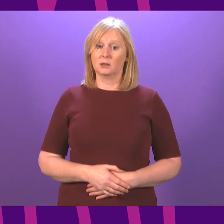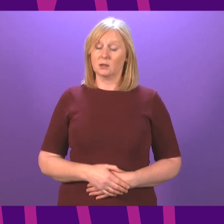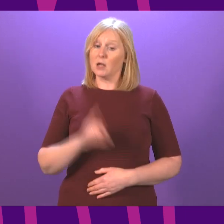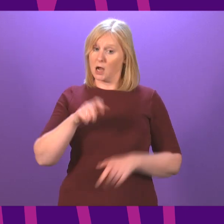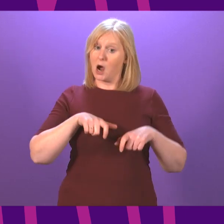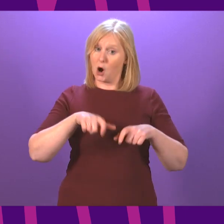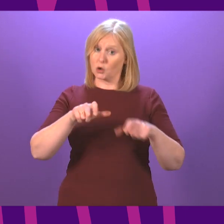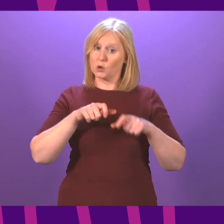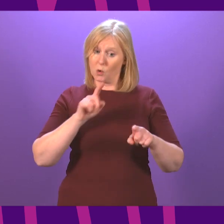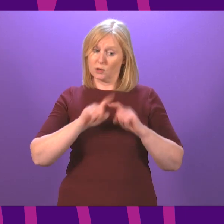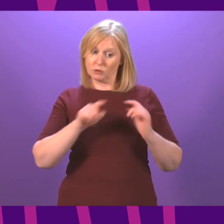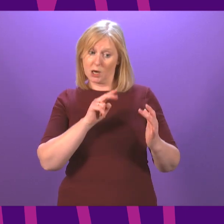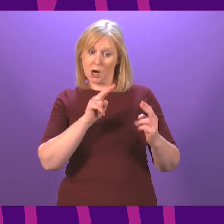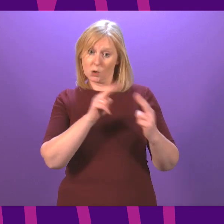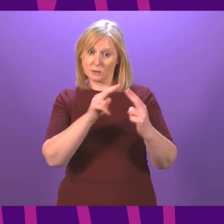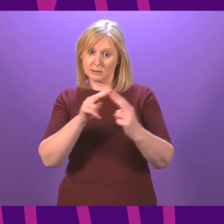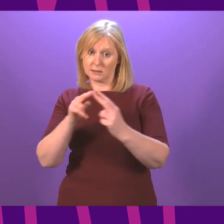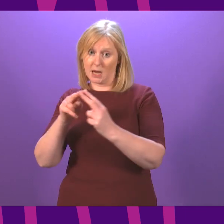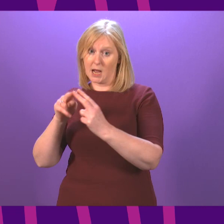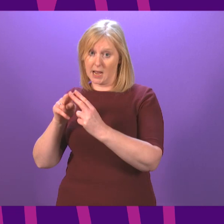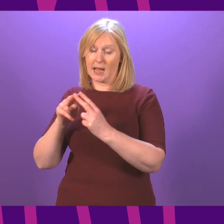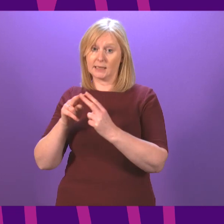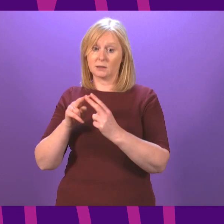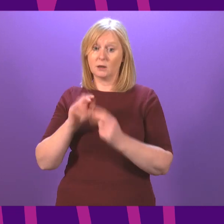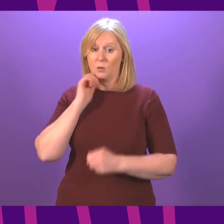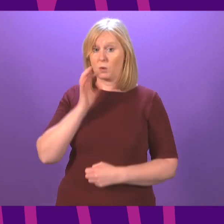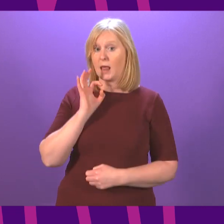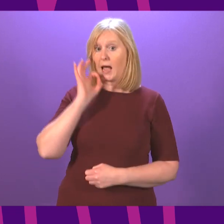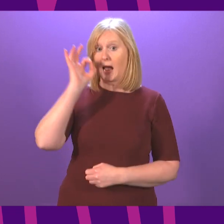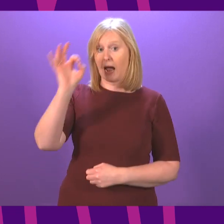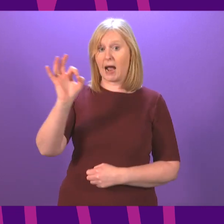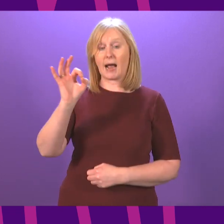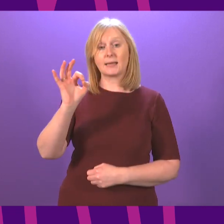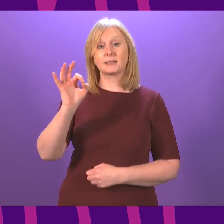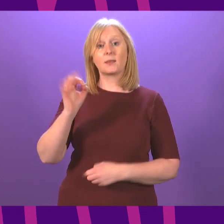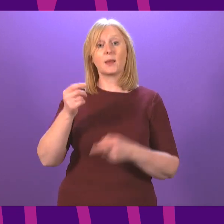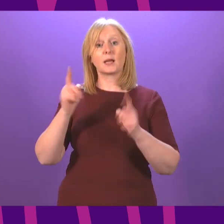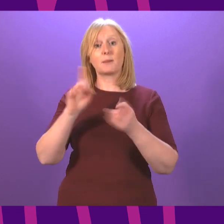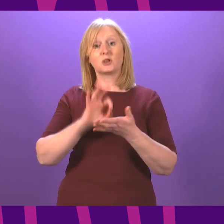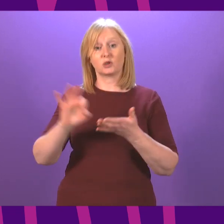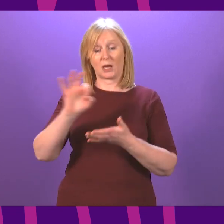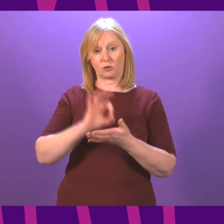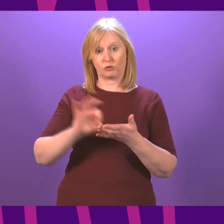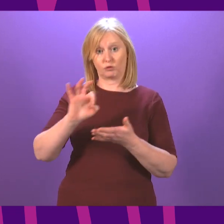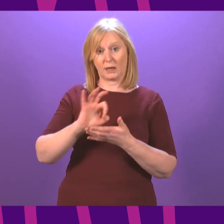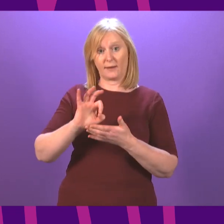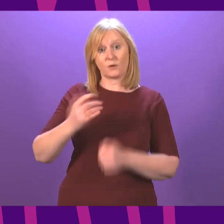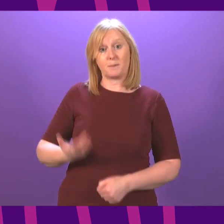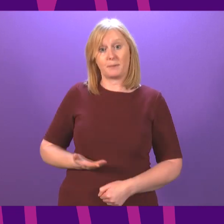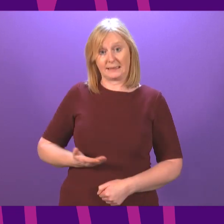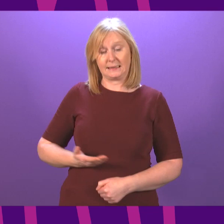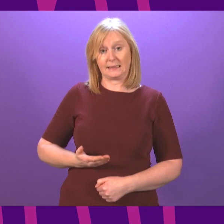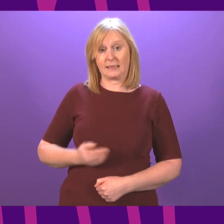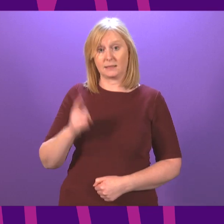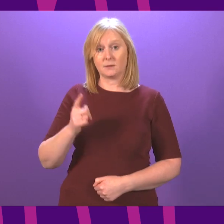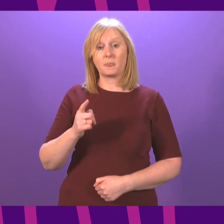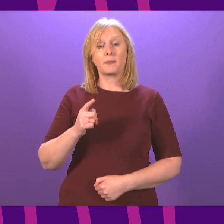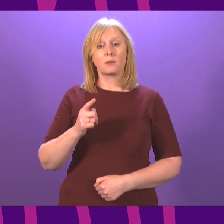undertaken, but I will ask the business secretary and the enterprise agencies to update the member.